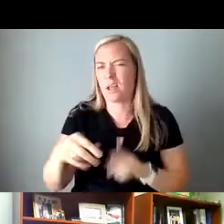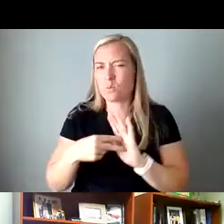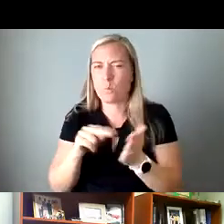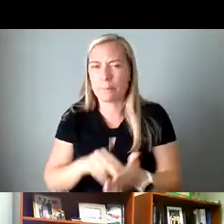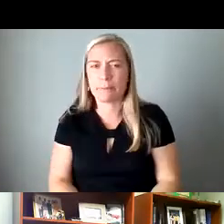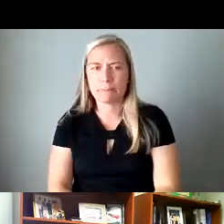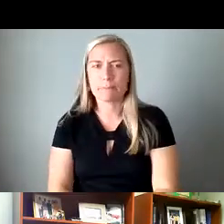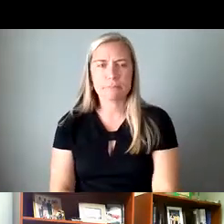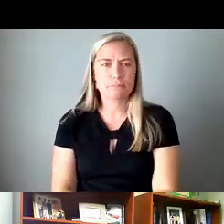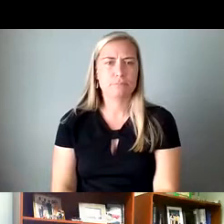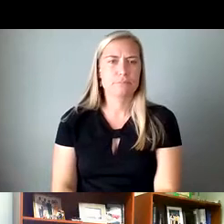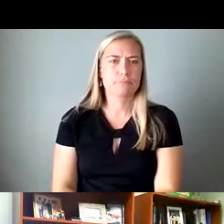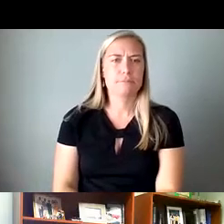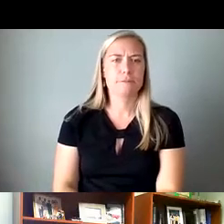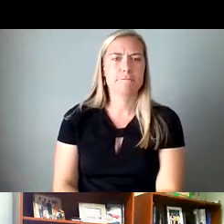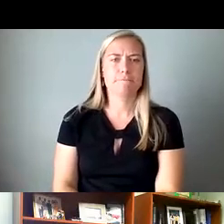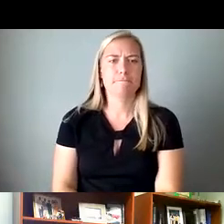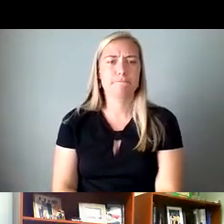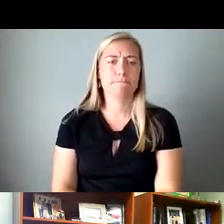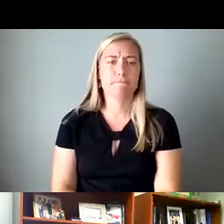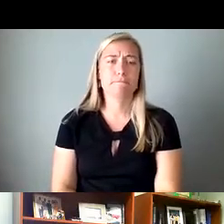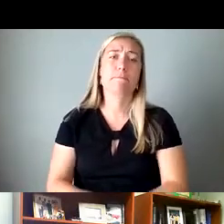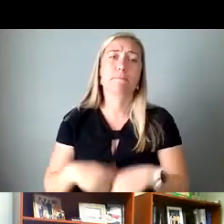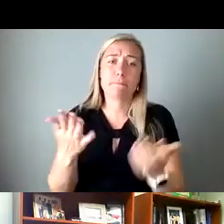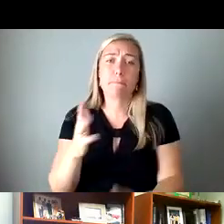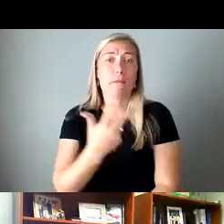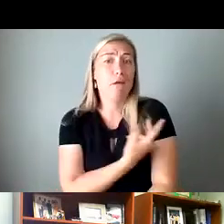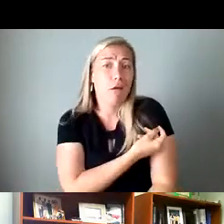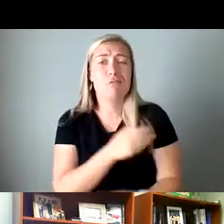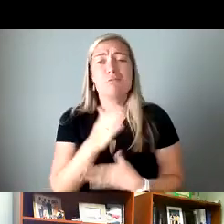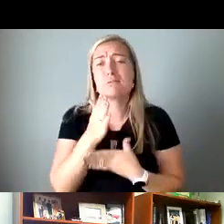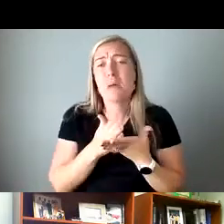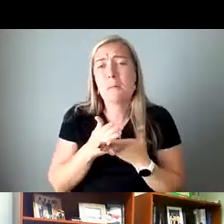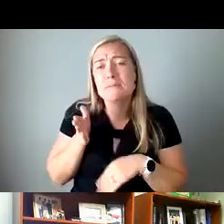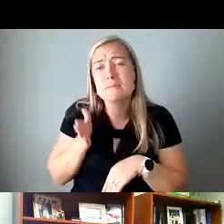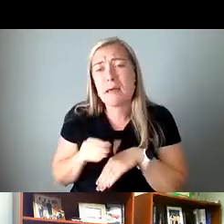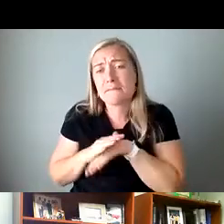These vaccines, like all vaccines do have some mild side effects. This occurs because as you're